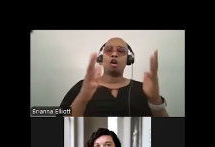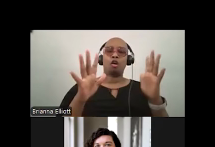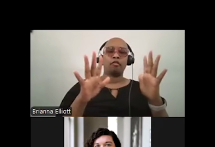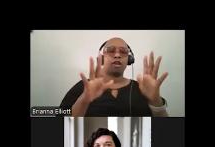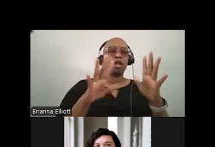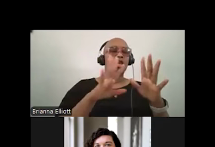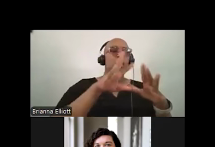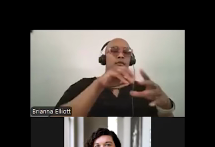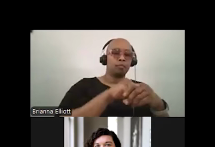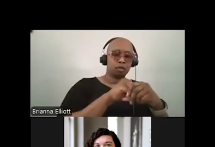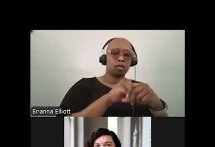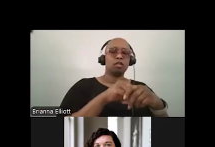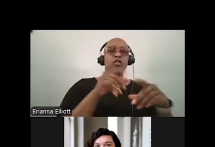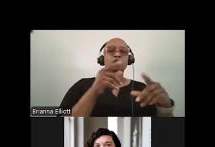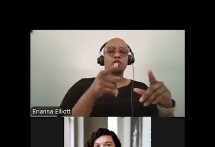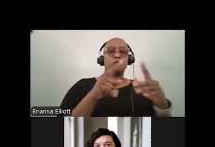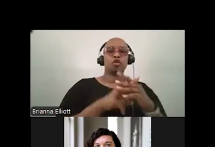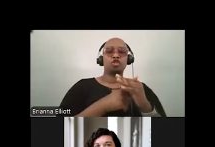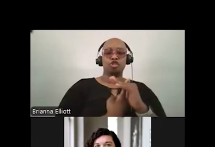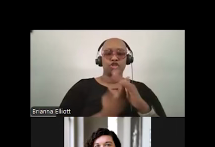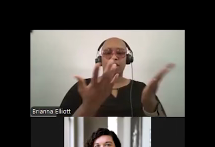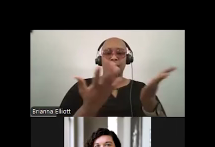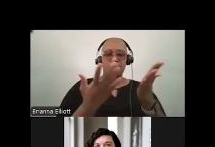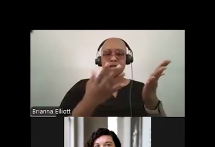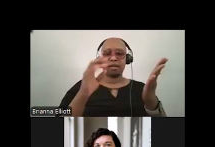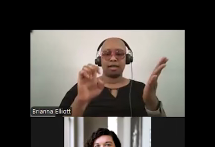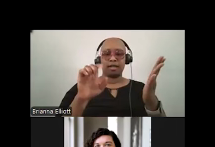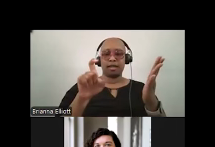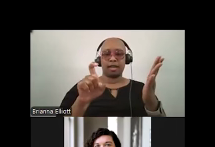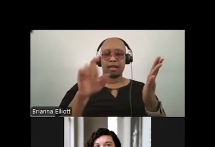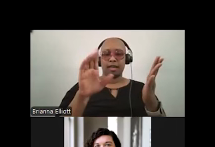we're going to start at the exact same spot with our accessibility checker. And then we're going